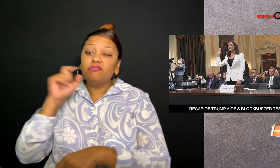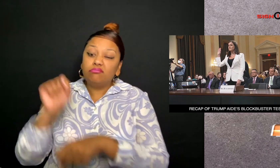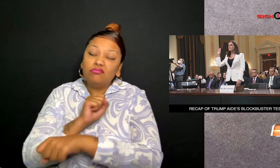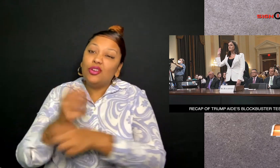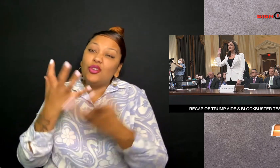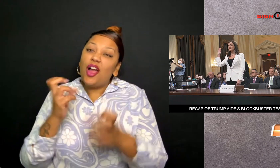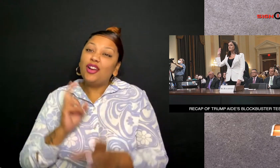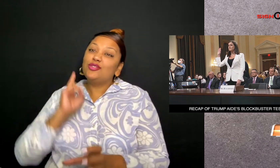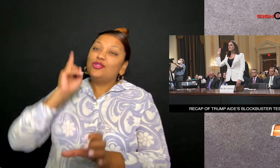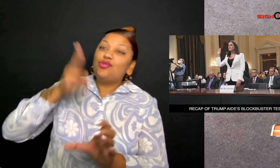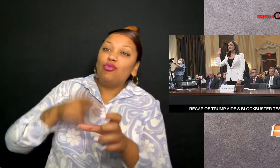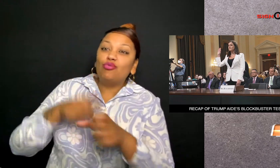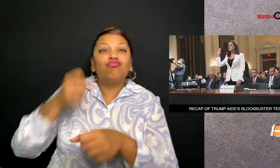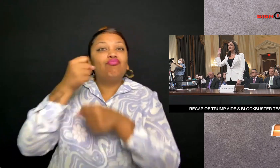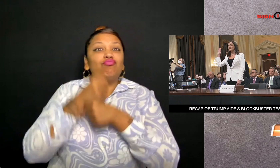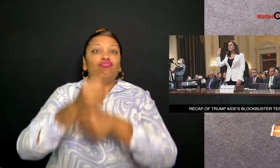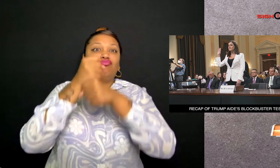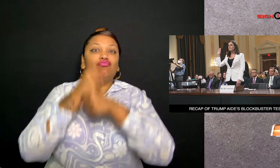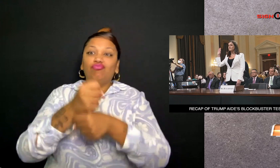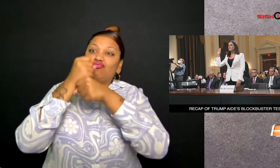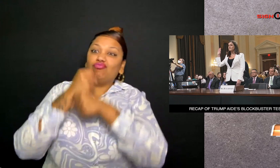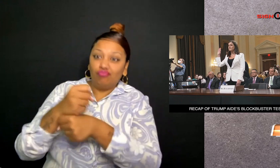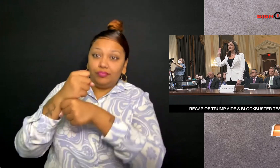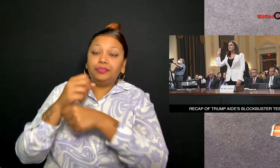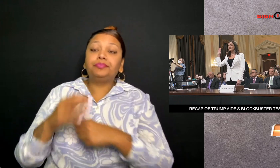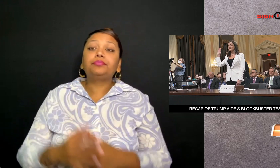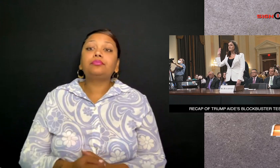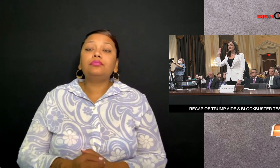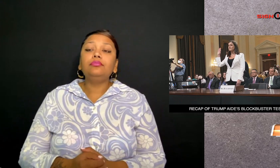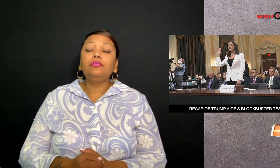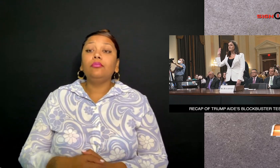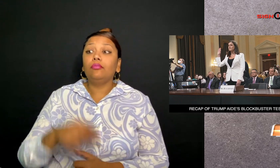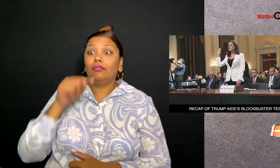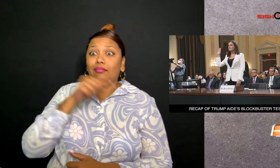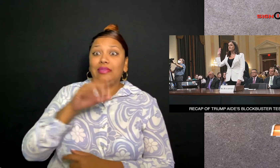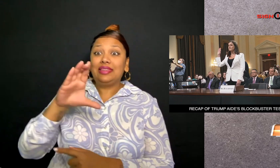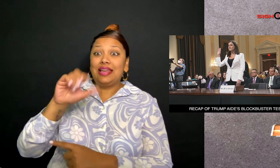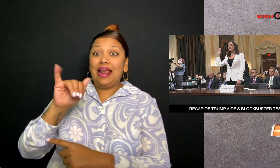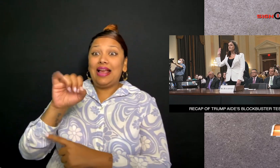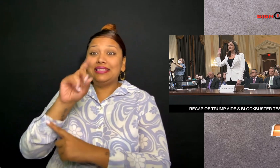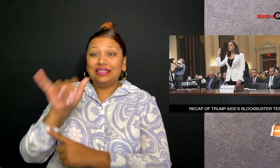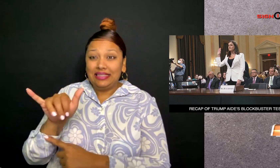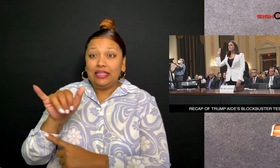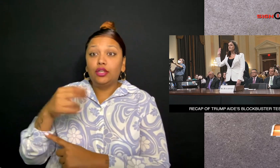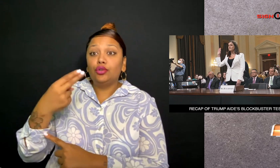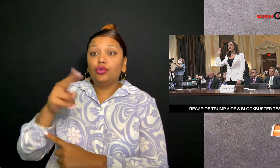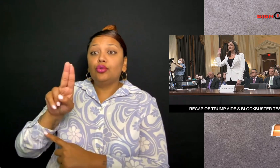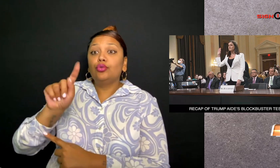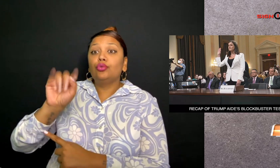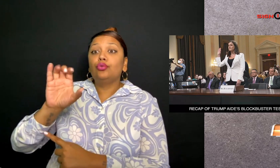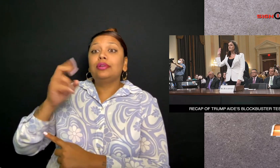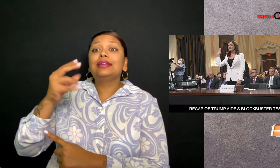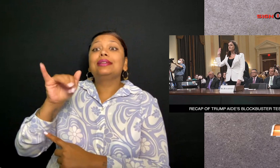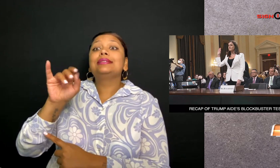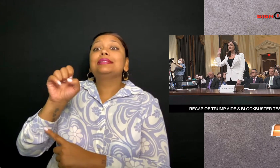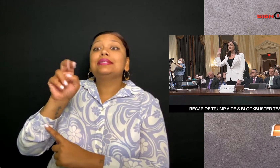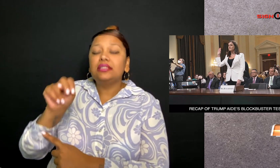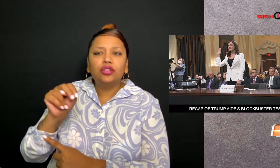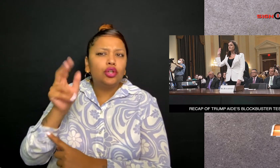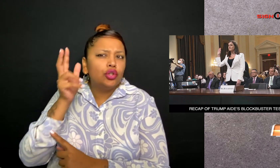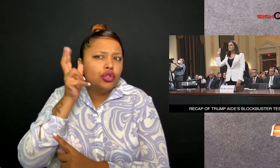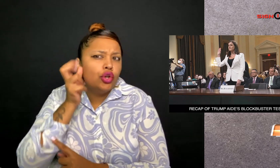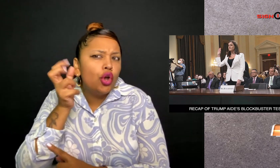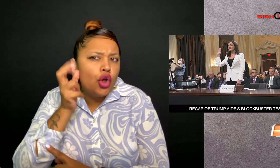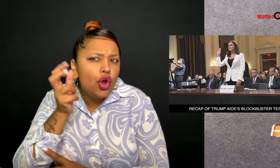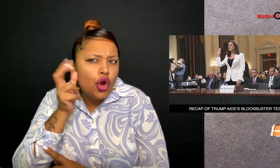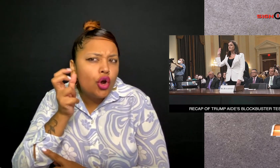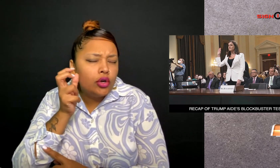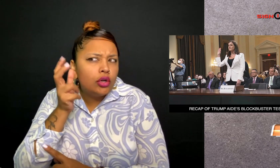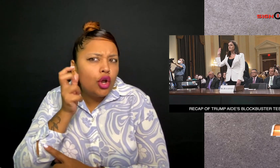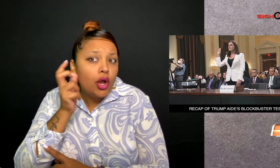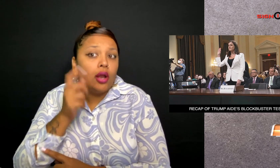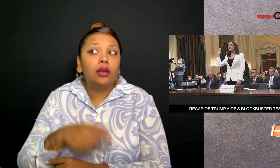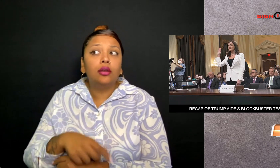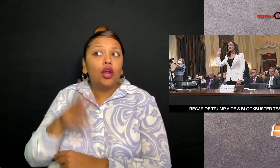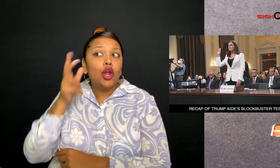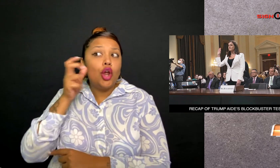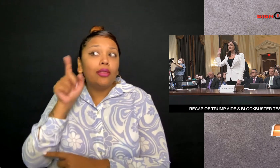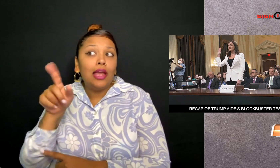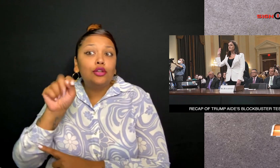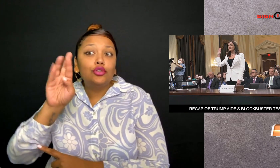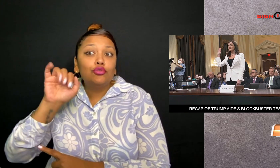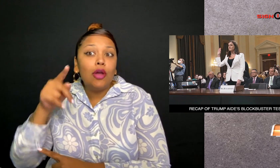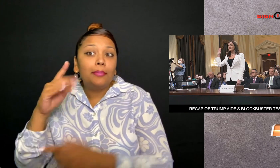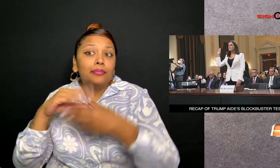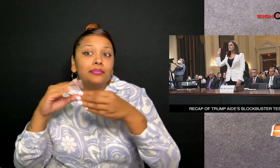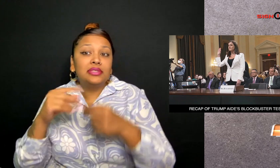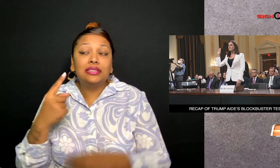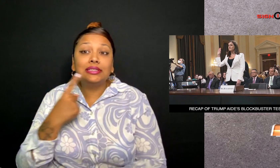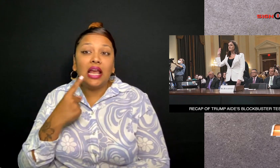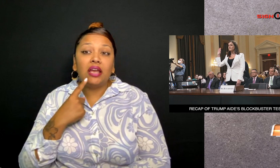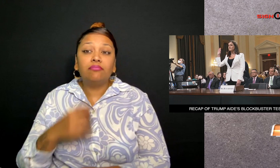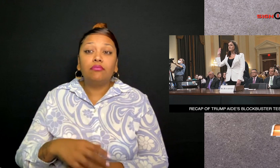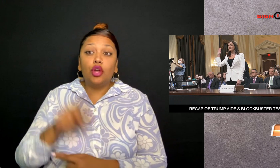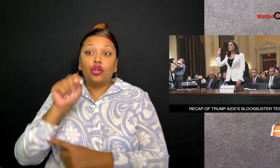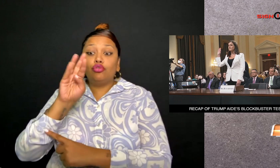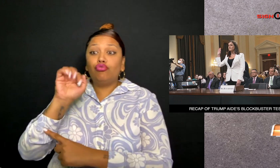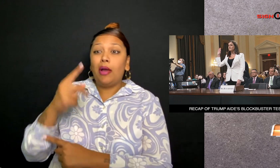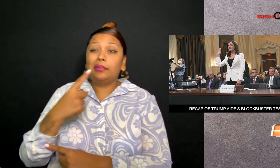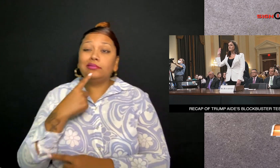to join the rioters Hutchinson said she overheard him saying I